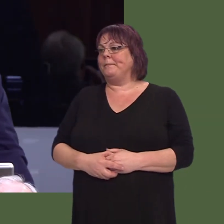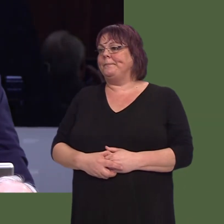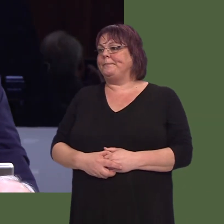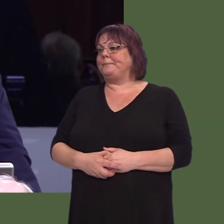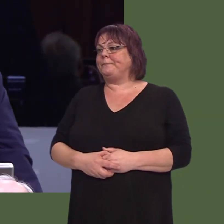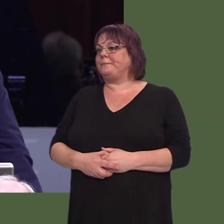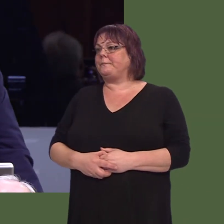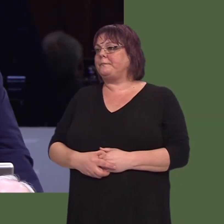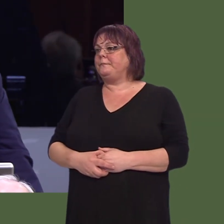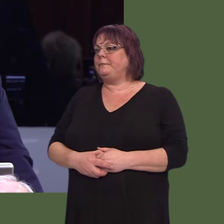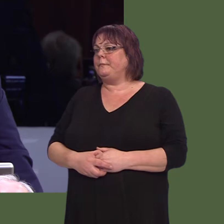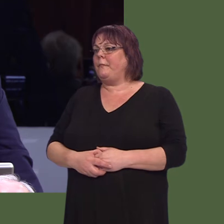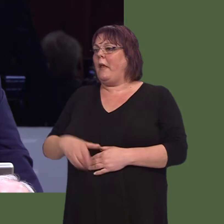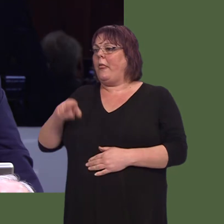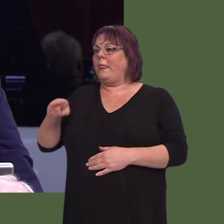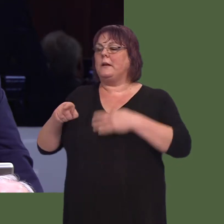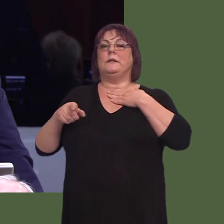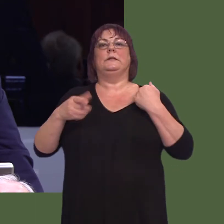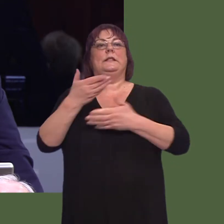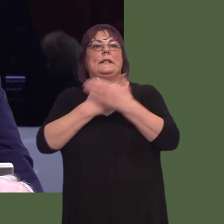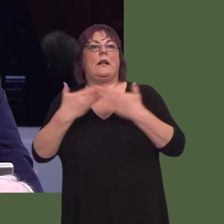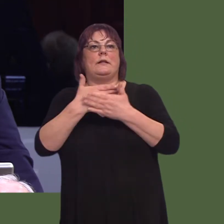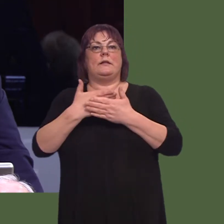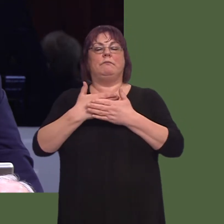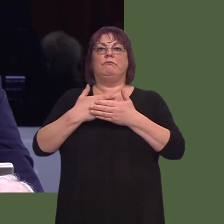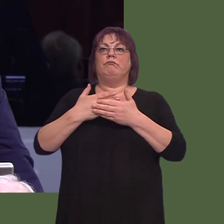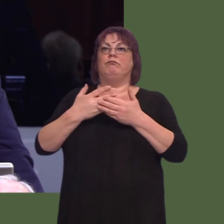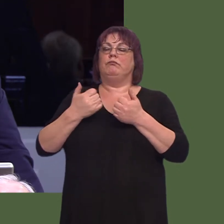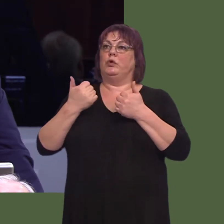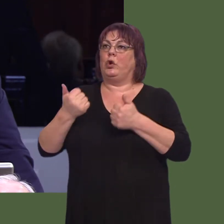However, there is recent evidence that companies like Tesco are now losing a lot more money